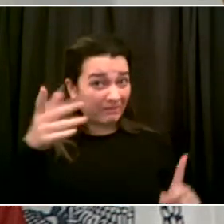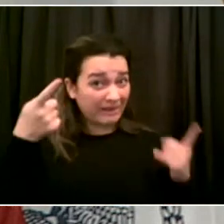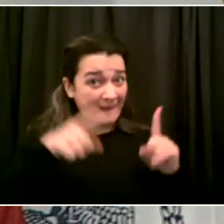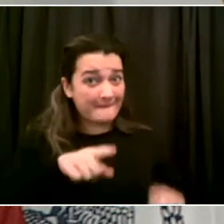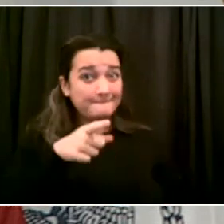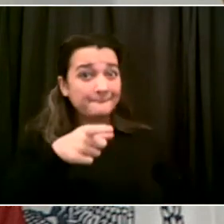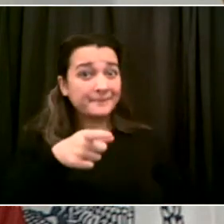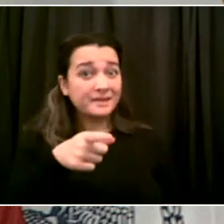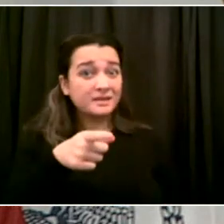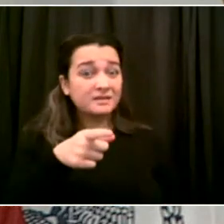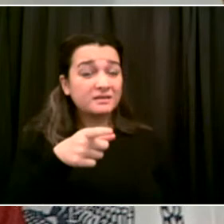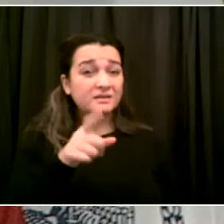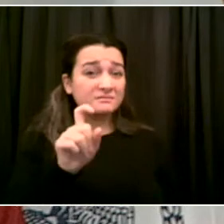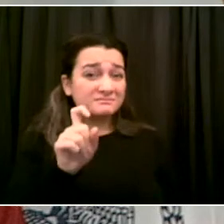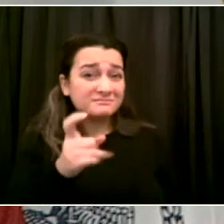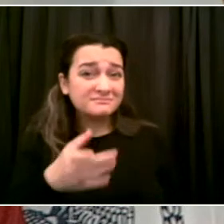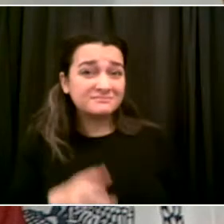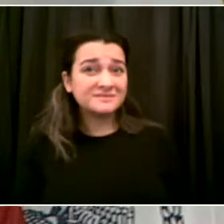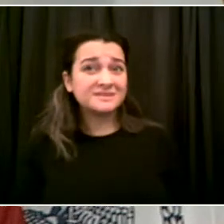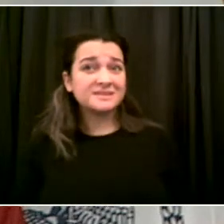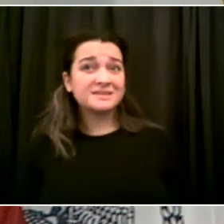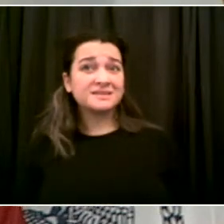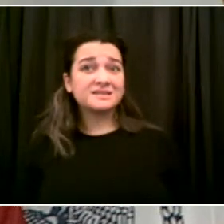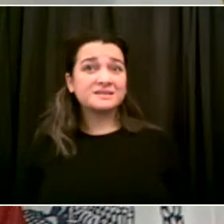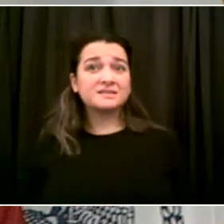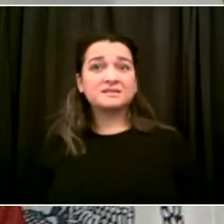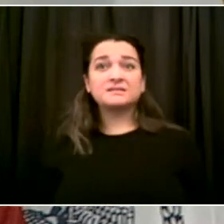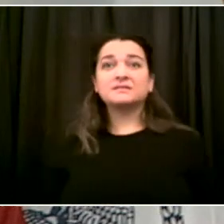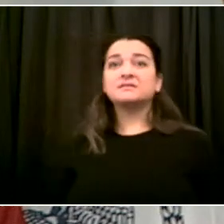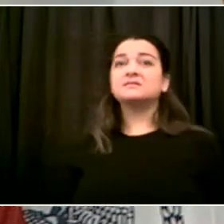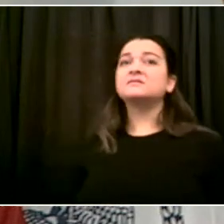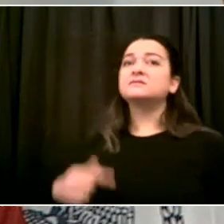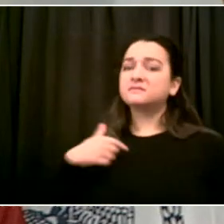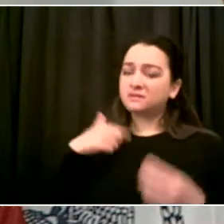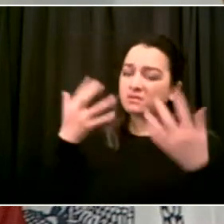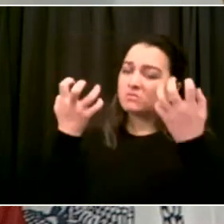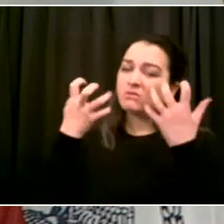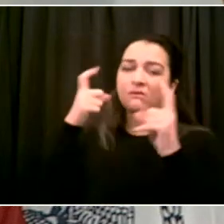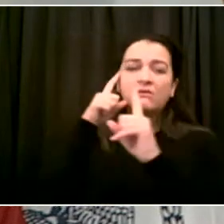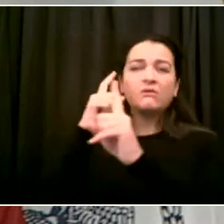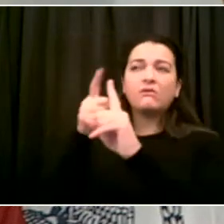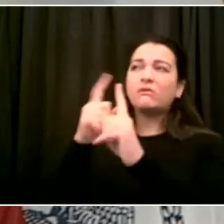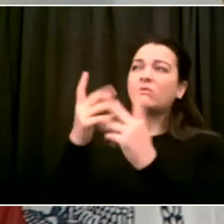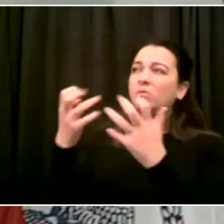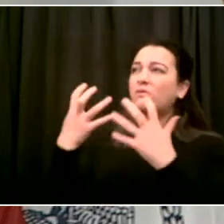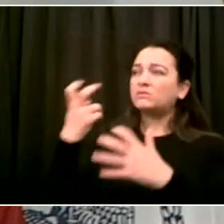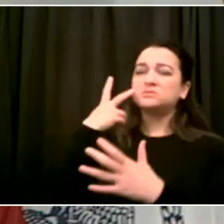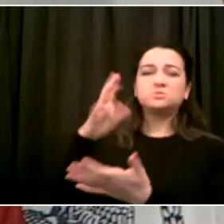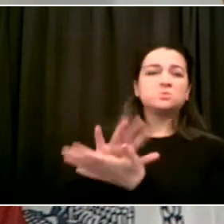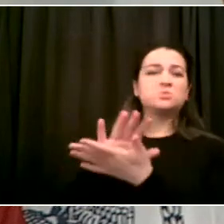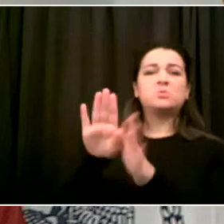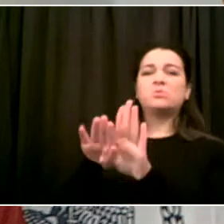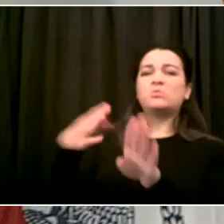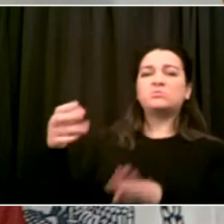ACTUAL OPENS FOR PRE-PERSON LEARNING THE FOR